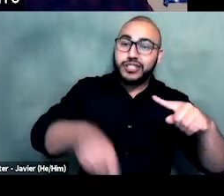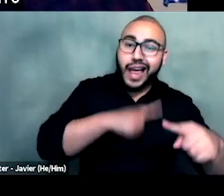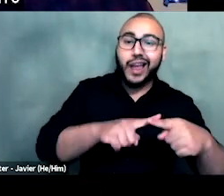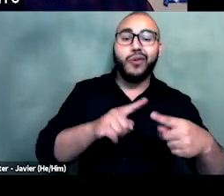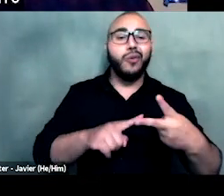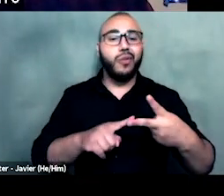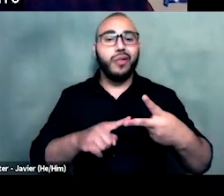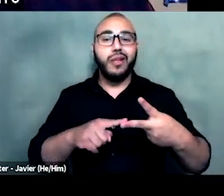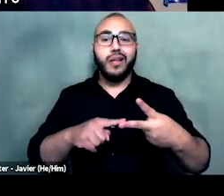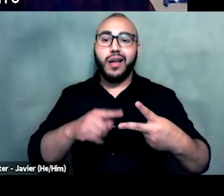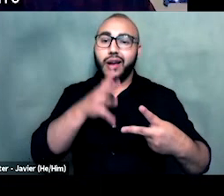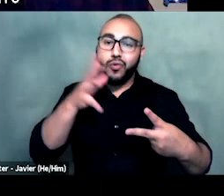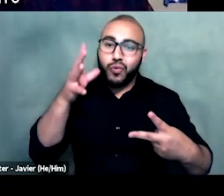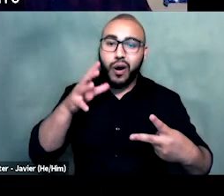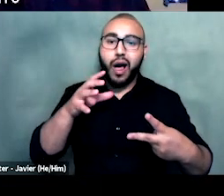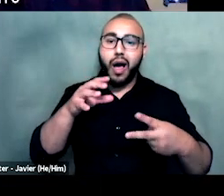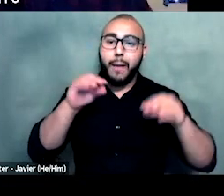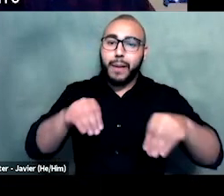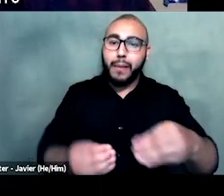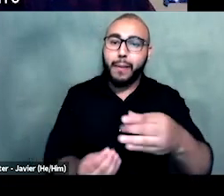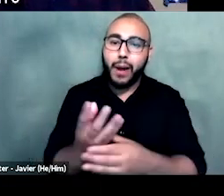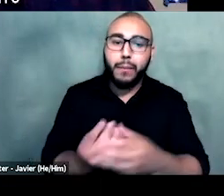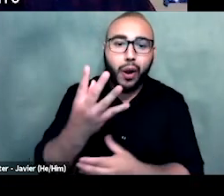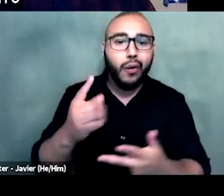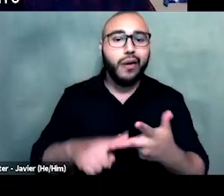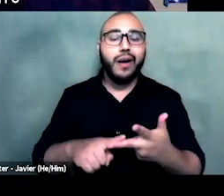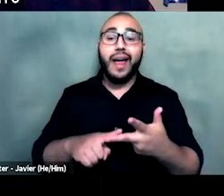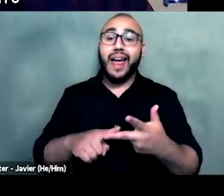rites of passages and so on. We have a ceremony for just about everything. Before we